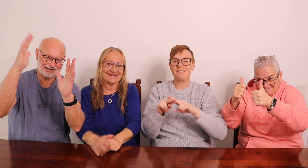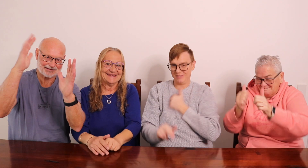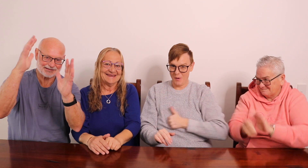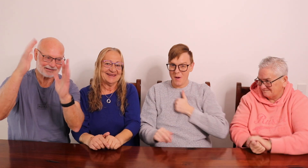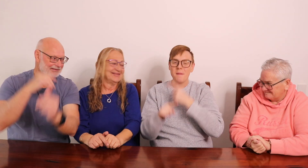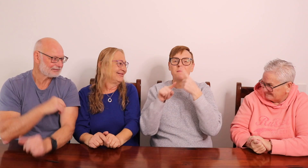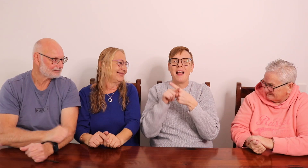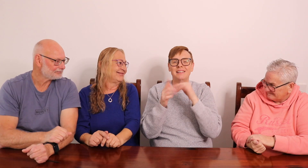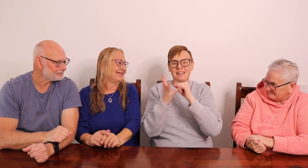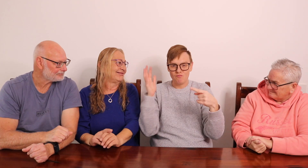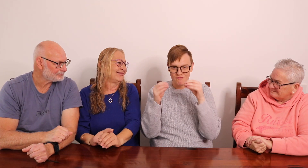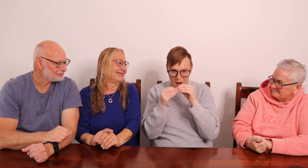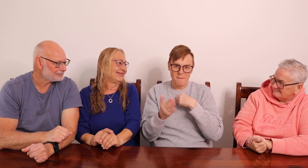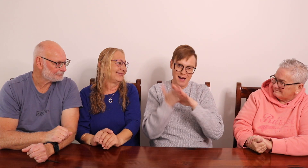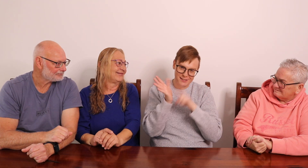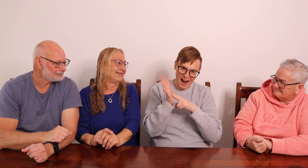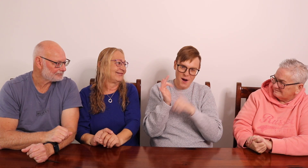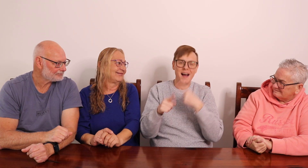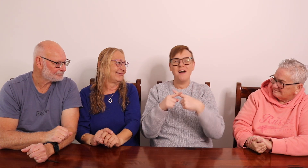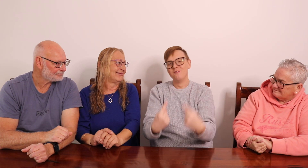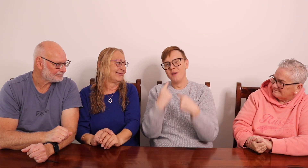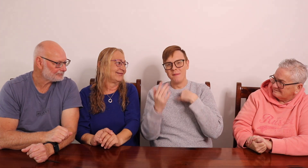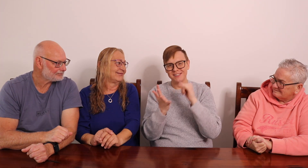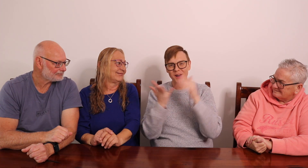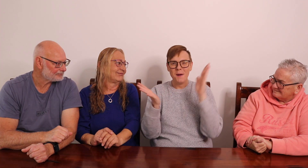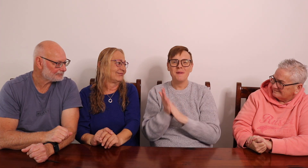if you enjoy the video. Subscribe my channel and follow me on my social media.